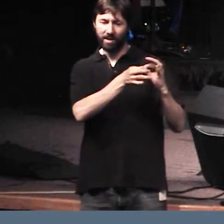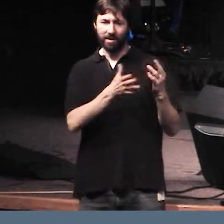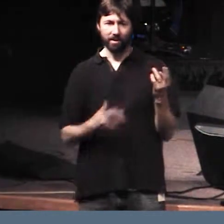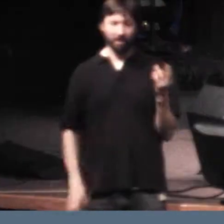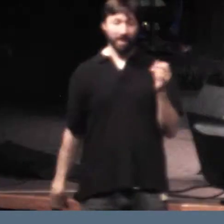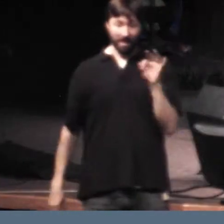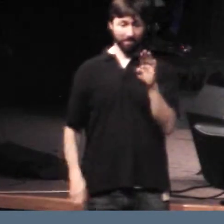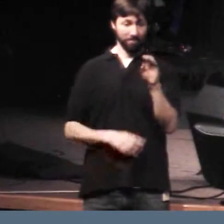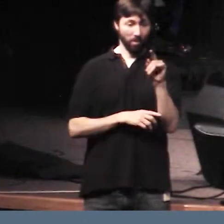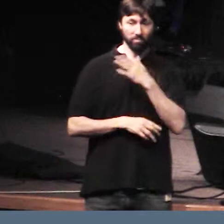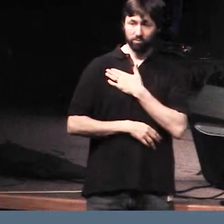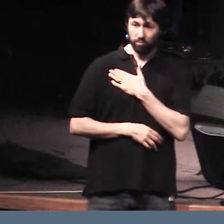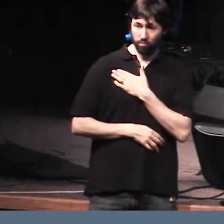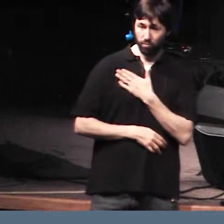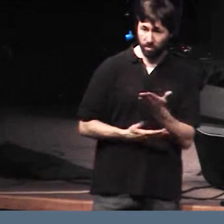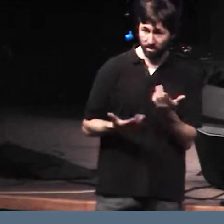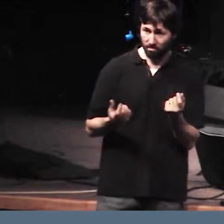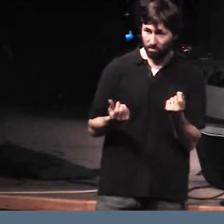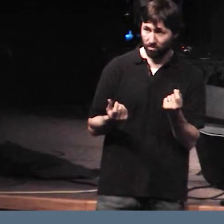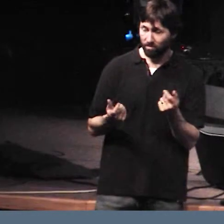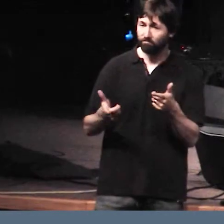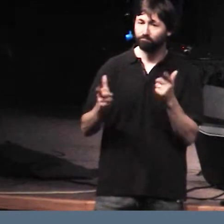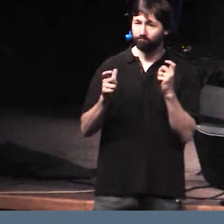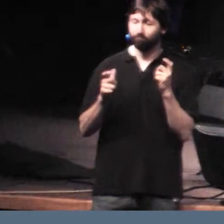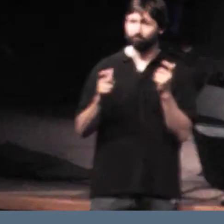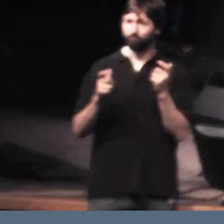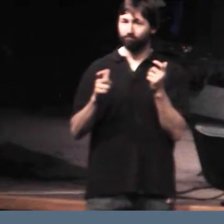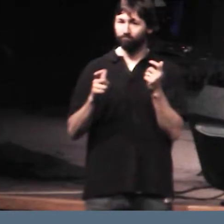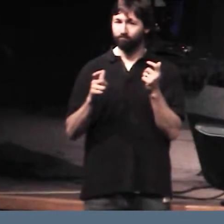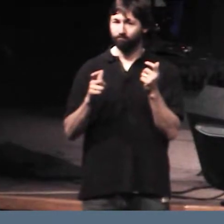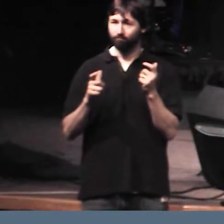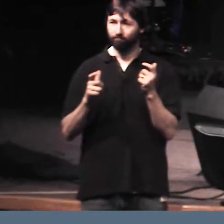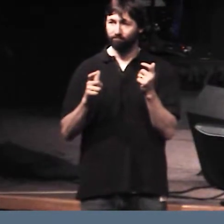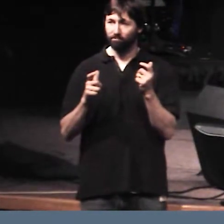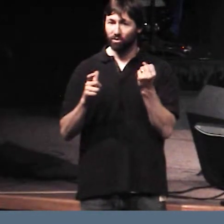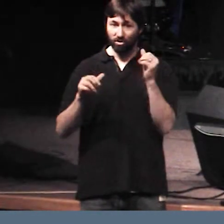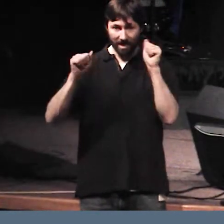and if Boaz was willing here is access all of a sudden to to her dead husband's estate